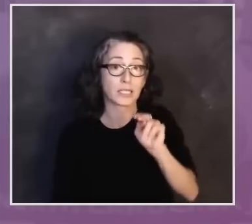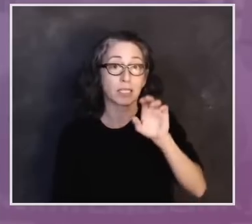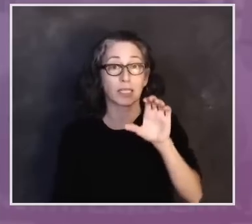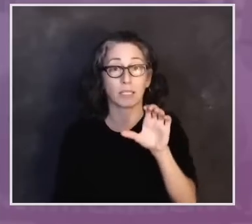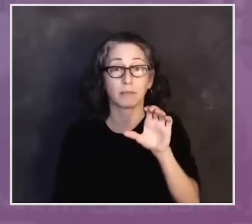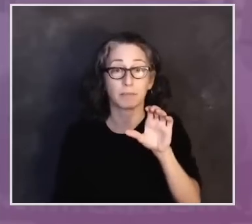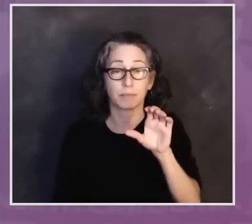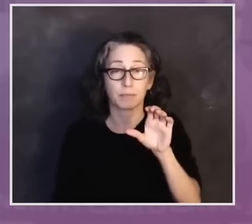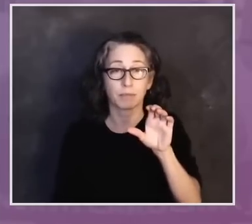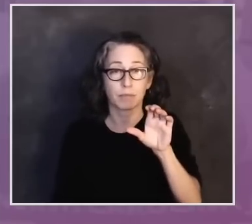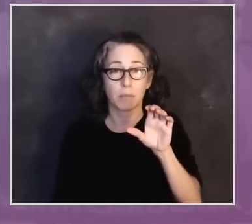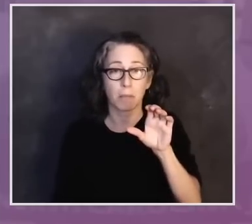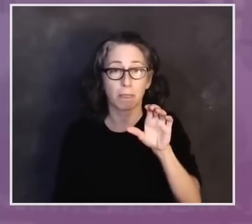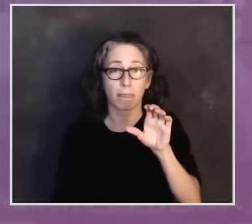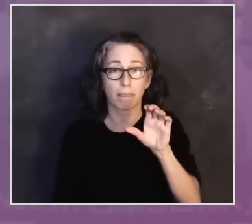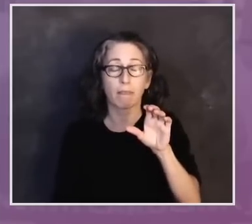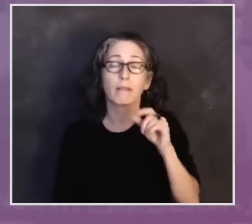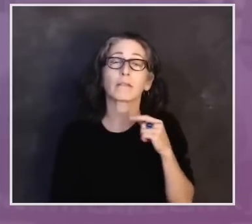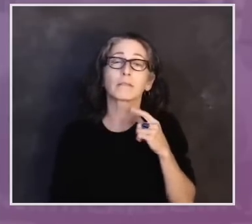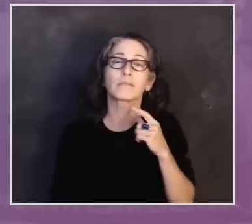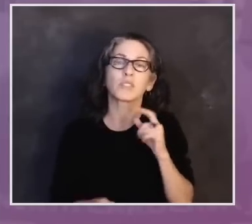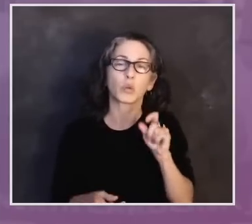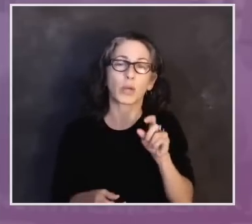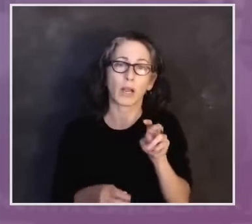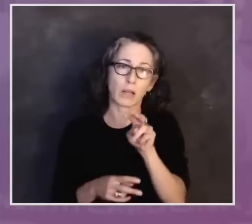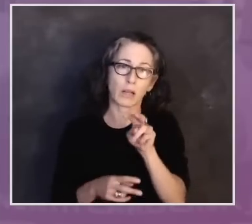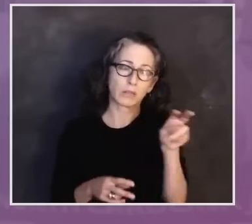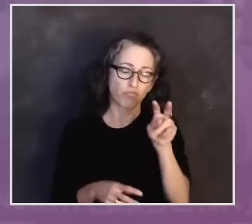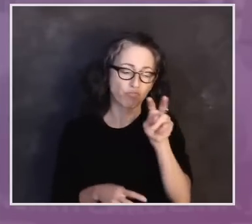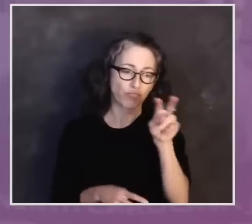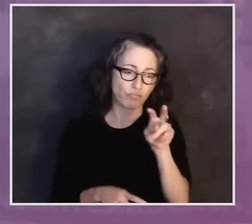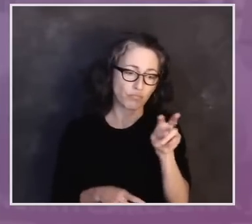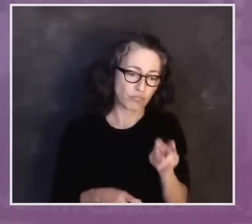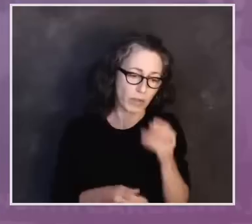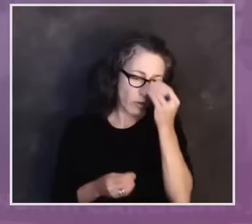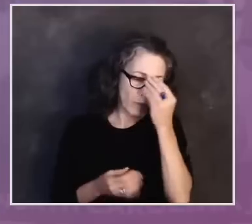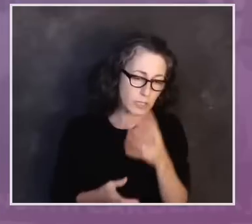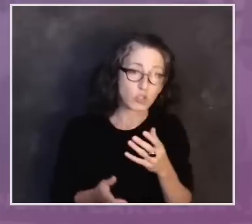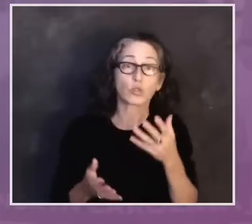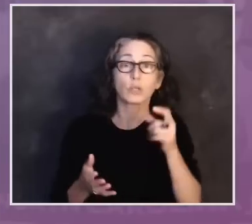DOT COM BACKSLASH NC.